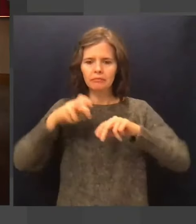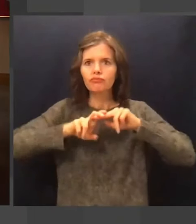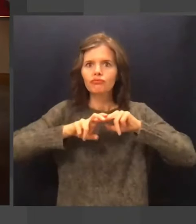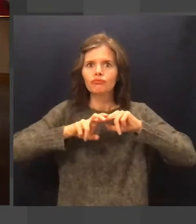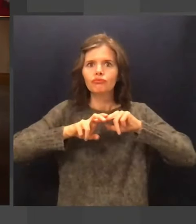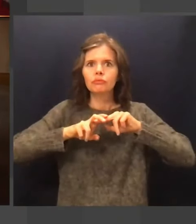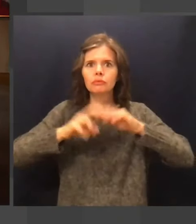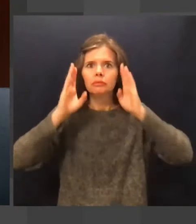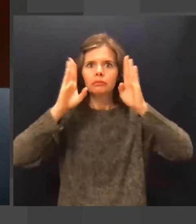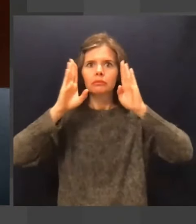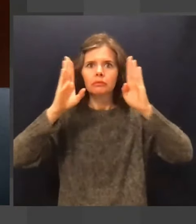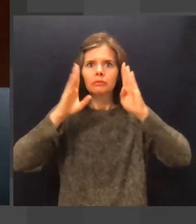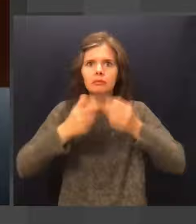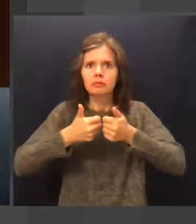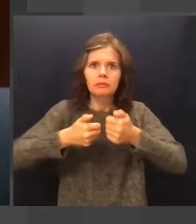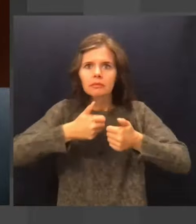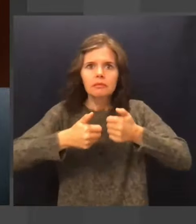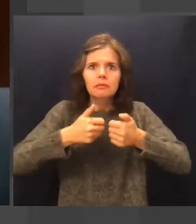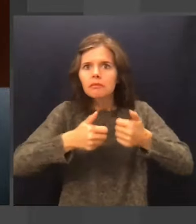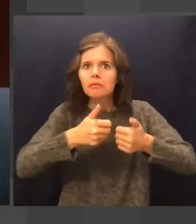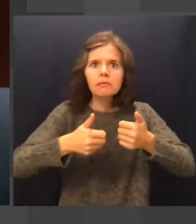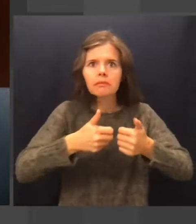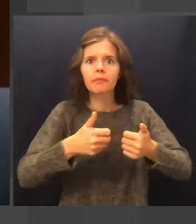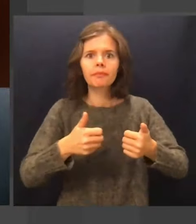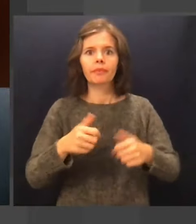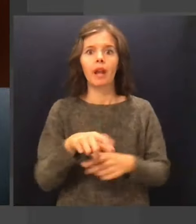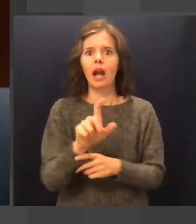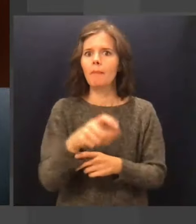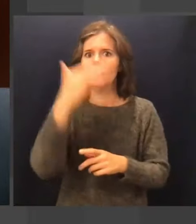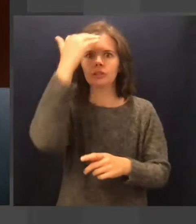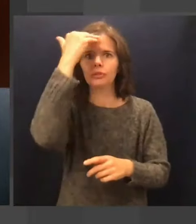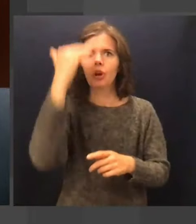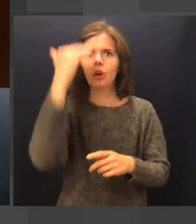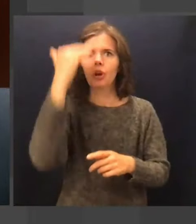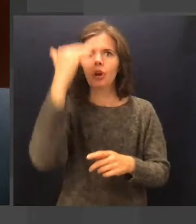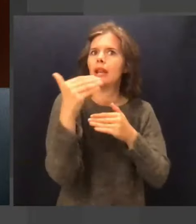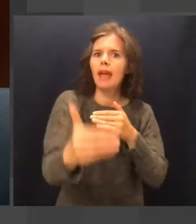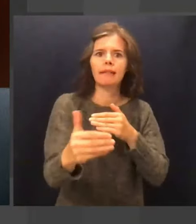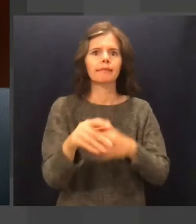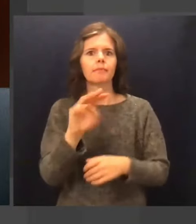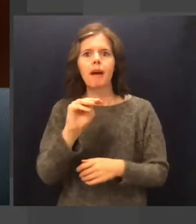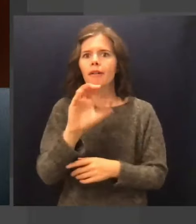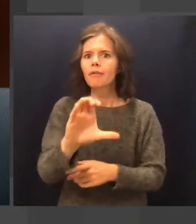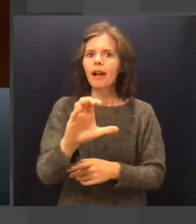WAS HOME GLUED TO THE STREAM